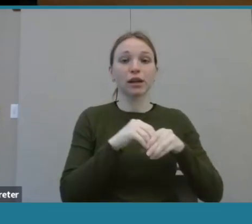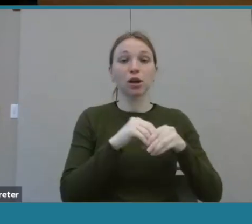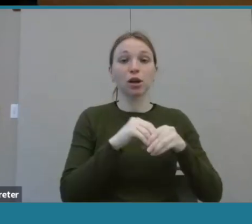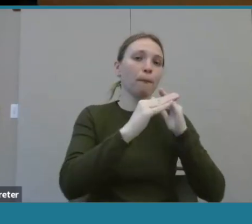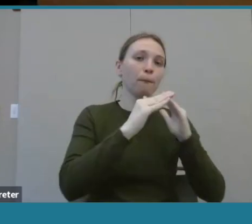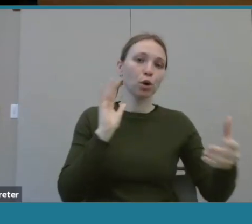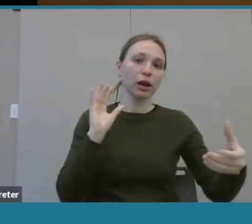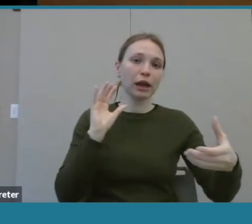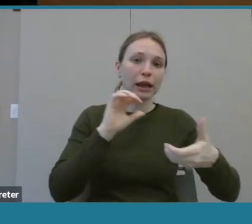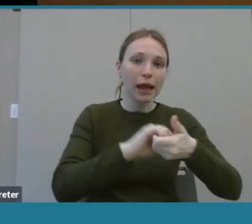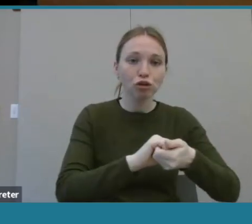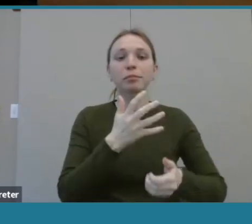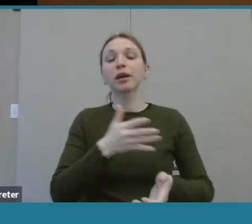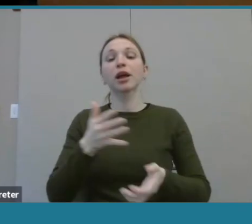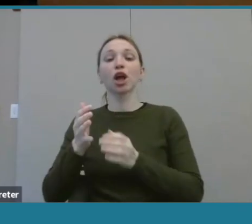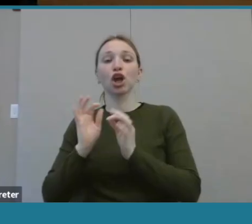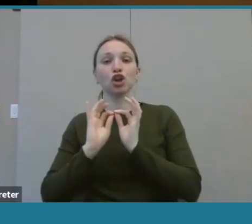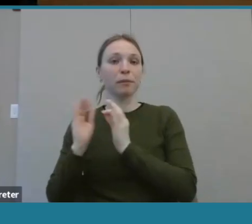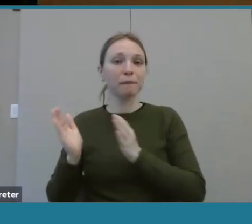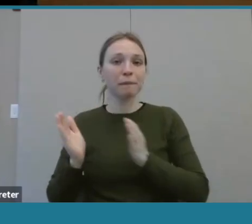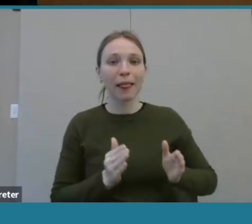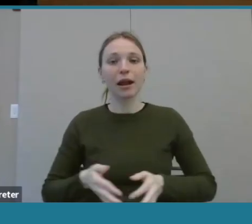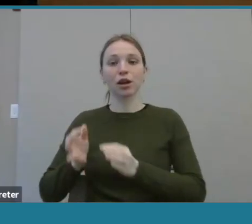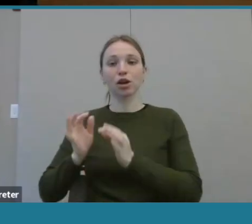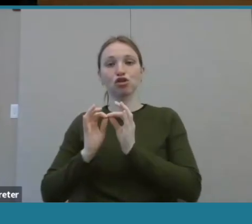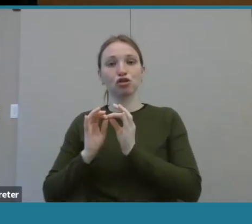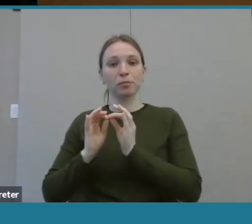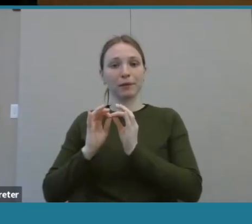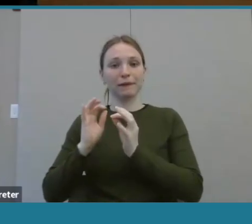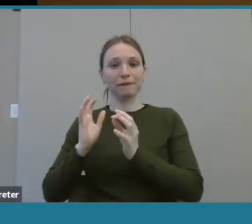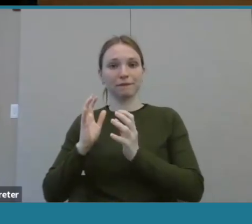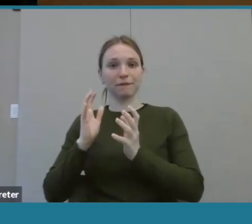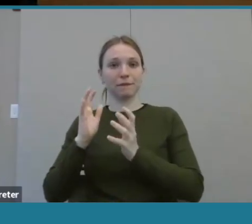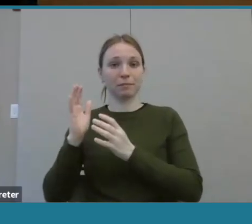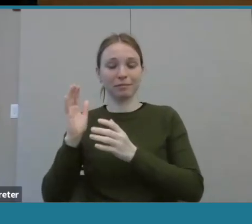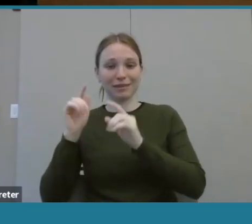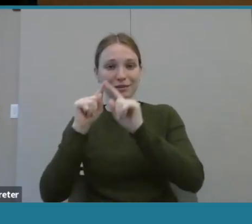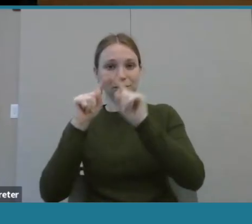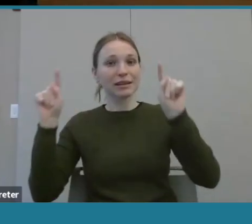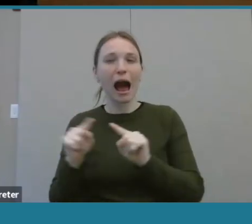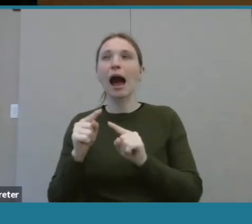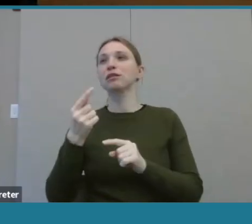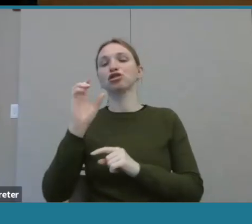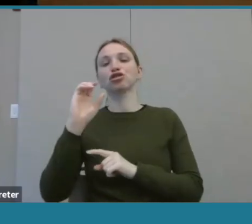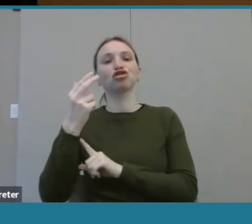in interpretive planning and interpretation, so that is sort of like chats and exhibit signs and demonstrations that you would see on grounds.